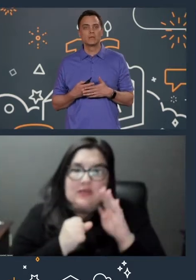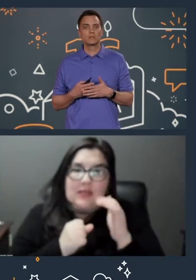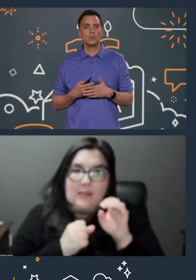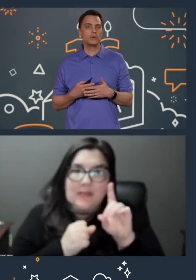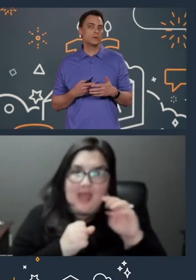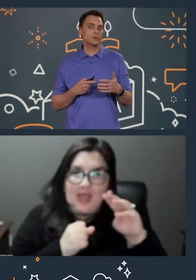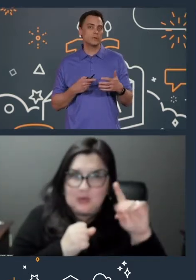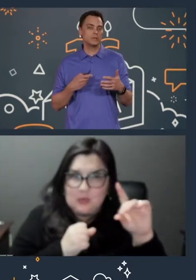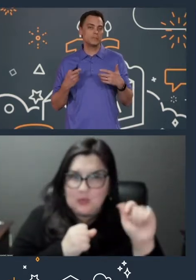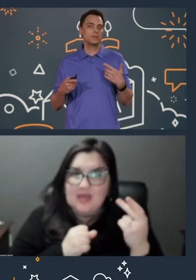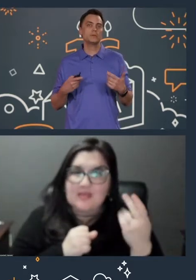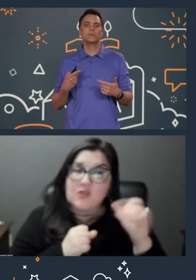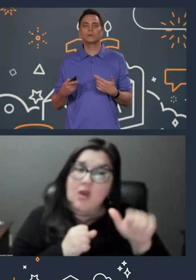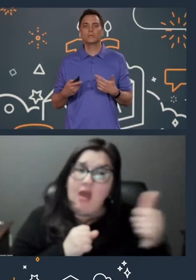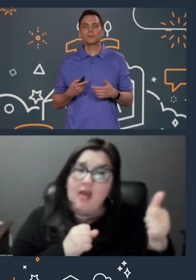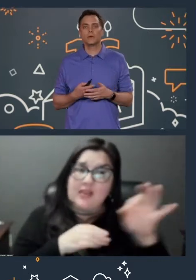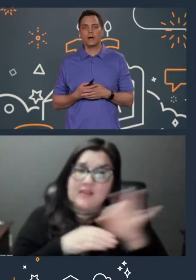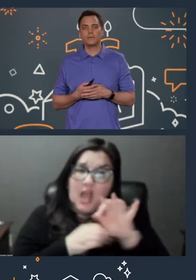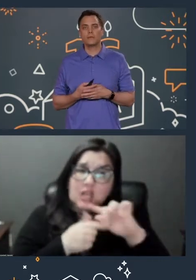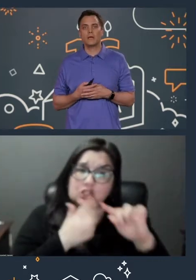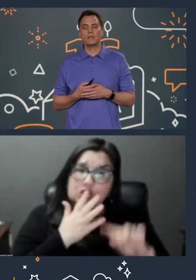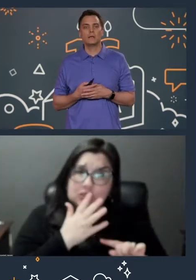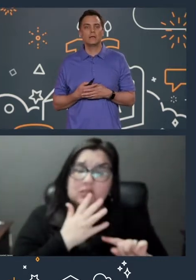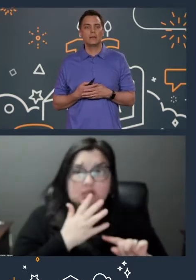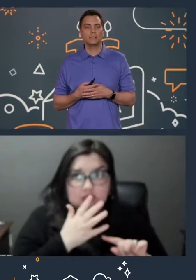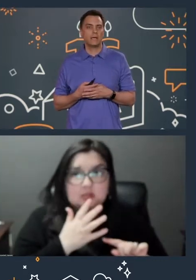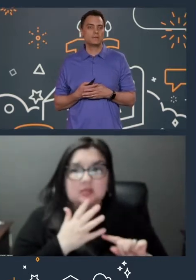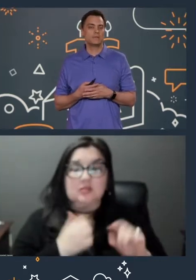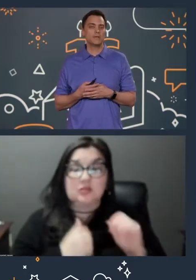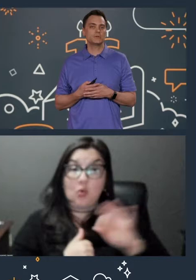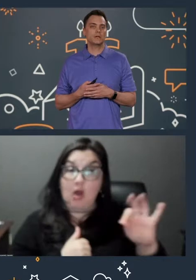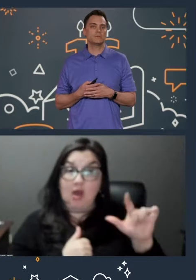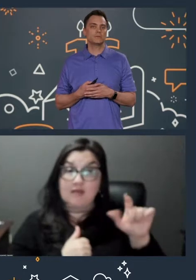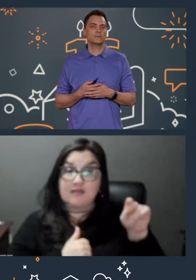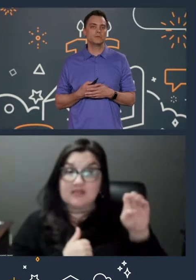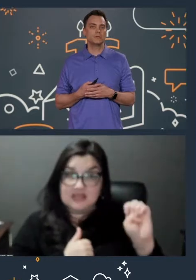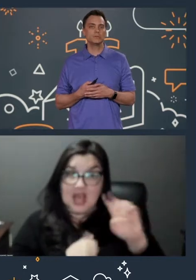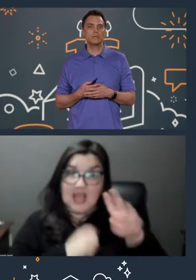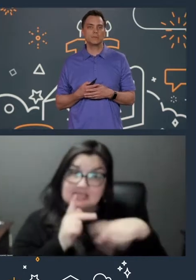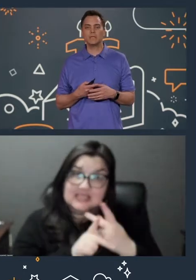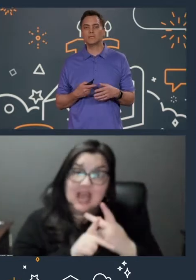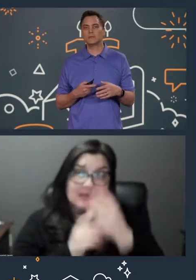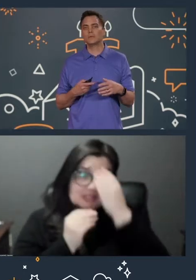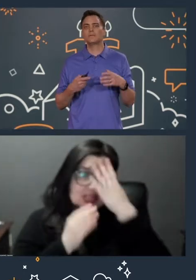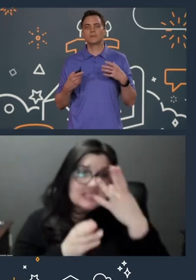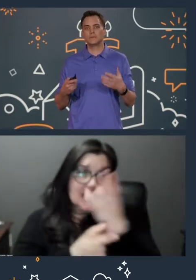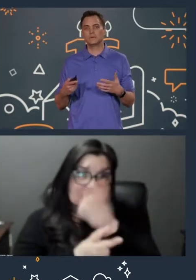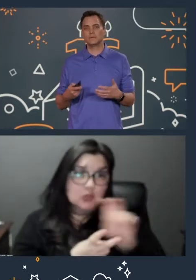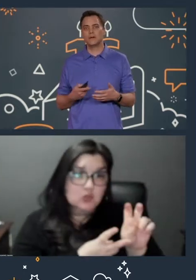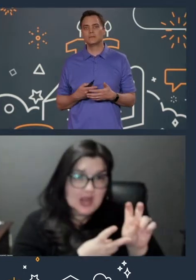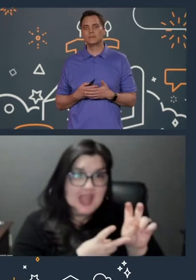So, when you're, typically, when you're dealing with offline types of data transfers, you're usually gonna be dealing with physical devices.